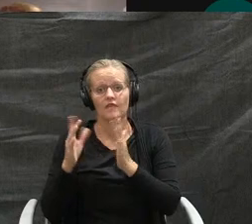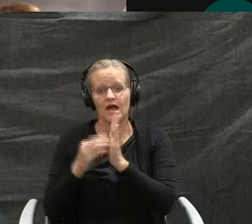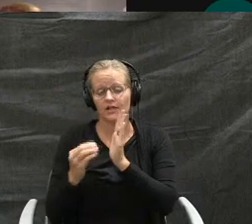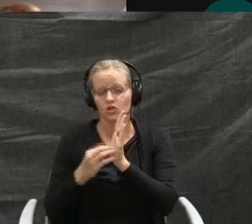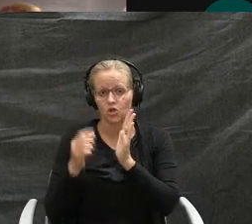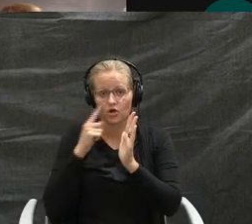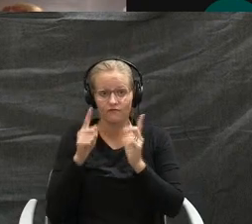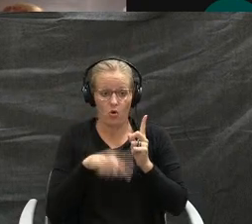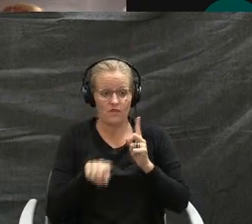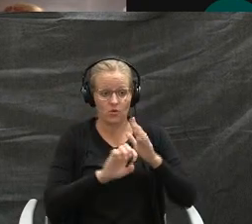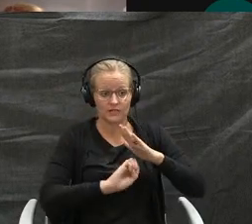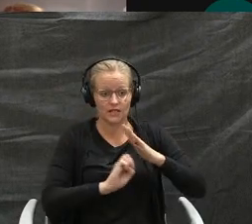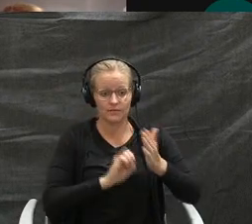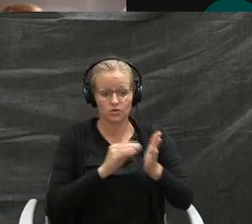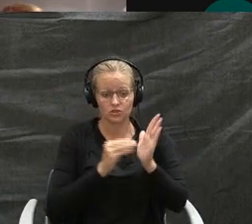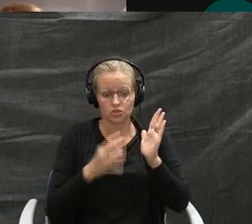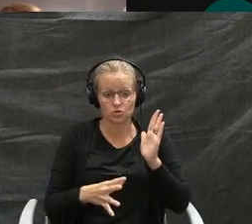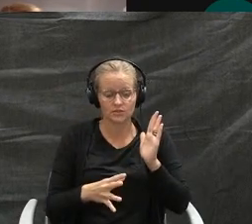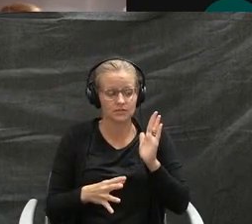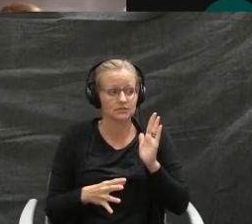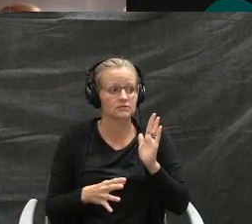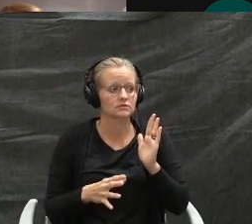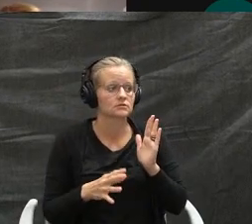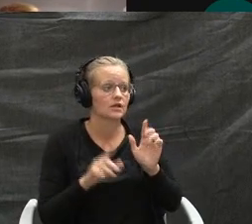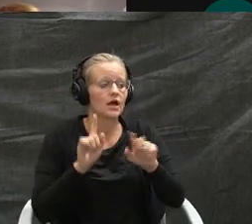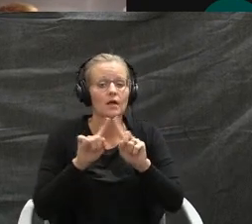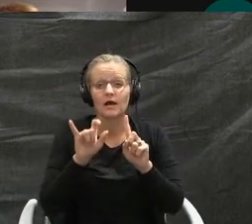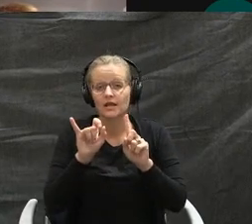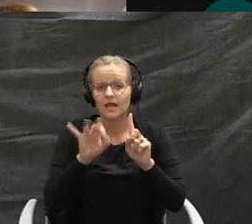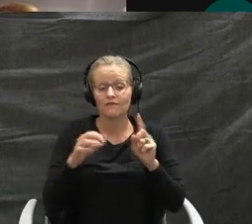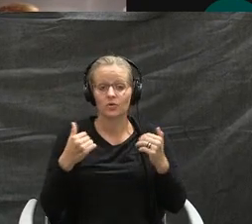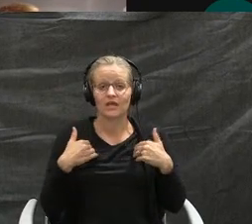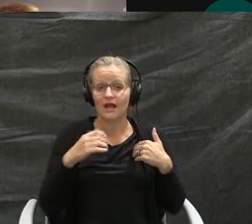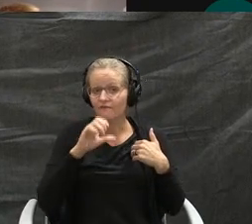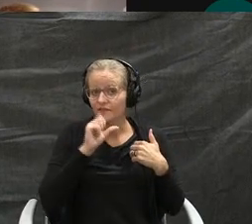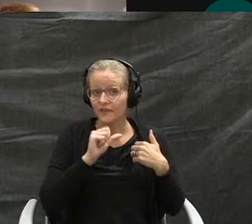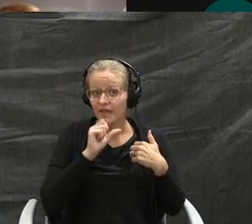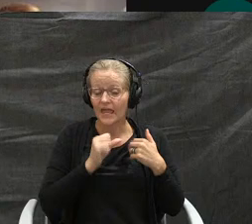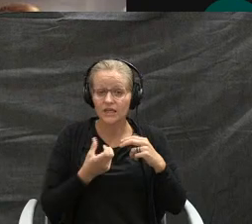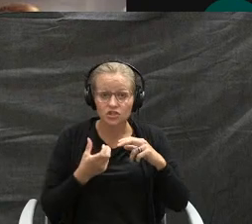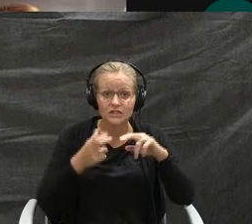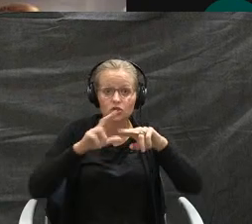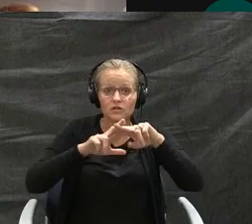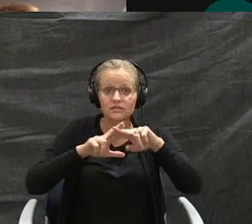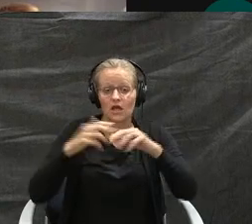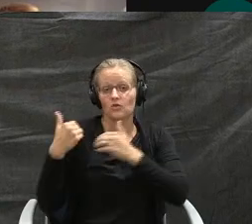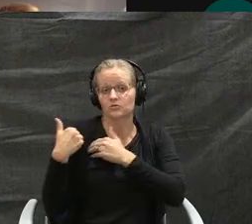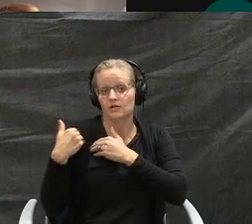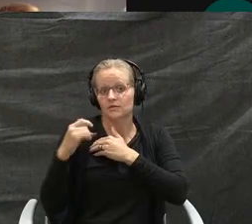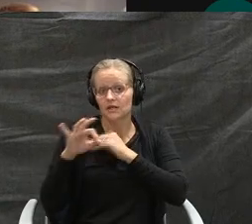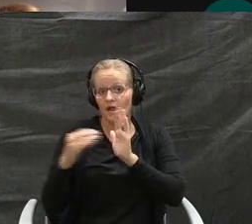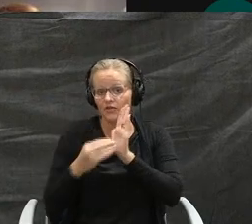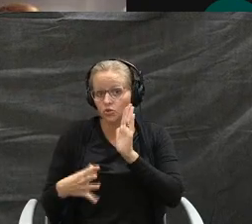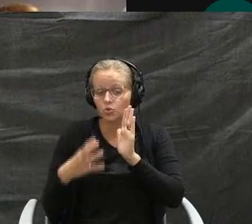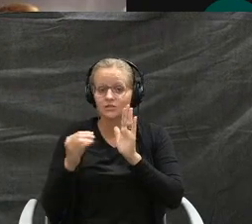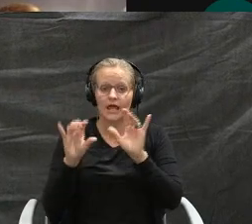approach as age increases, so the responsibility as a student, the class size and the curriculum complexity, and it